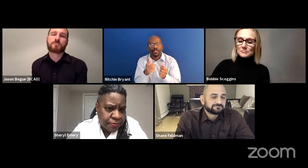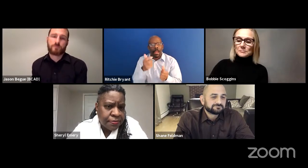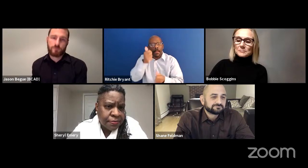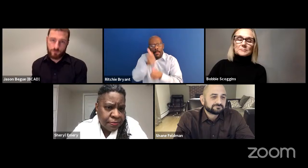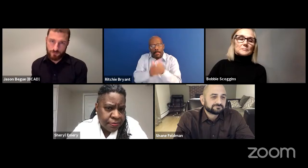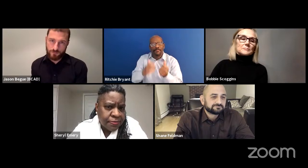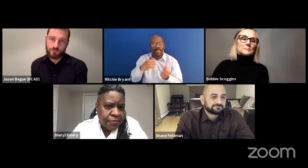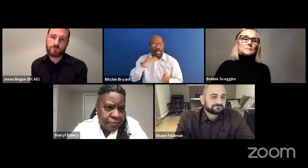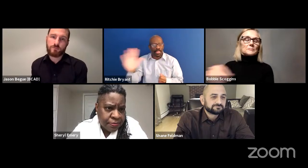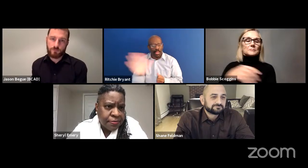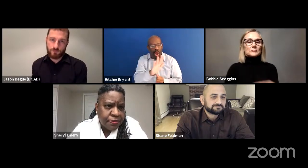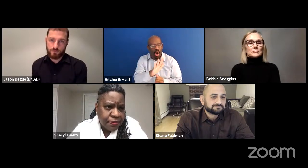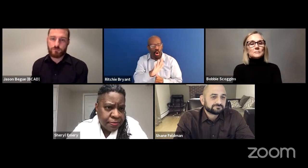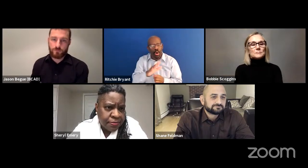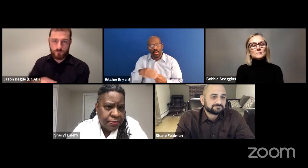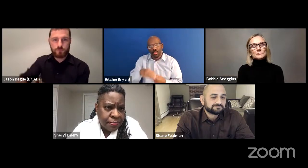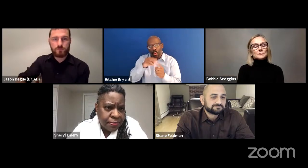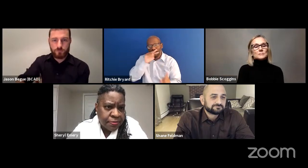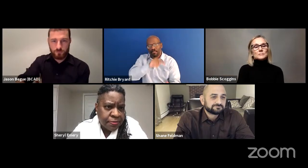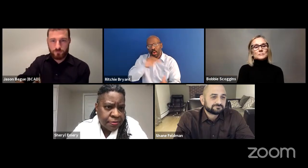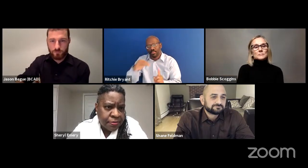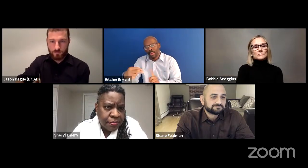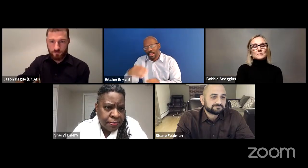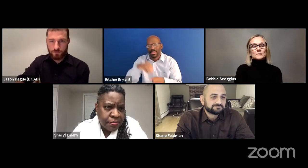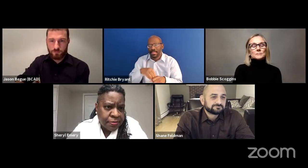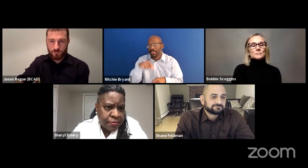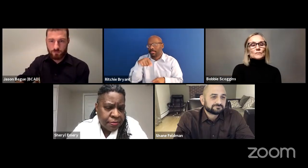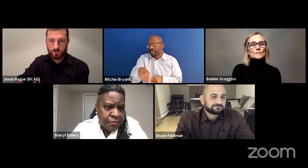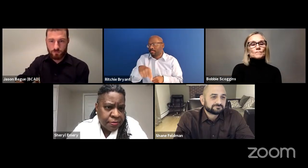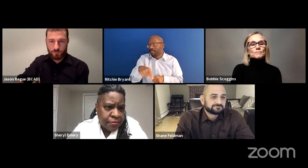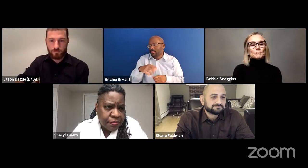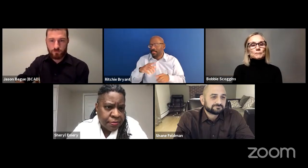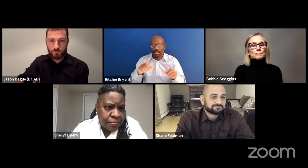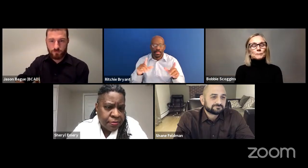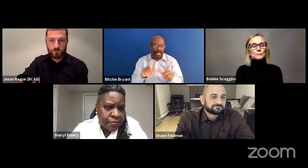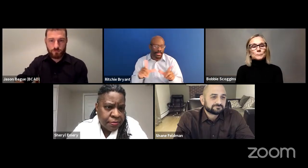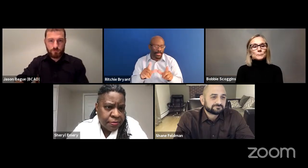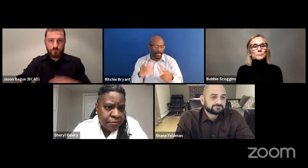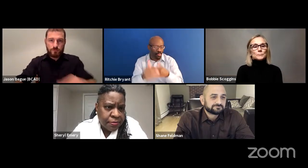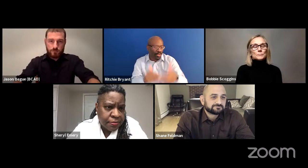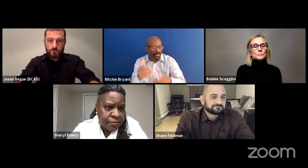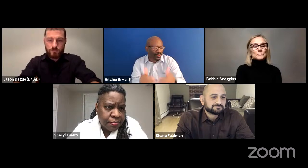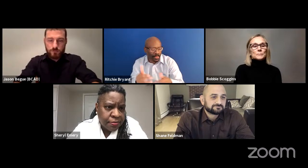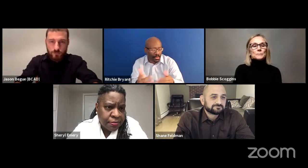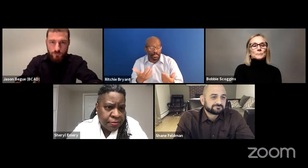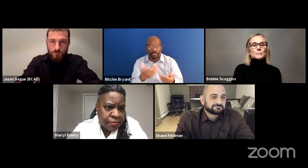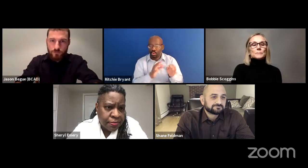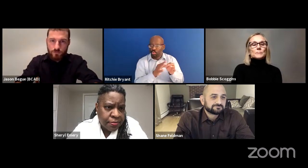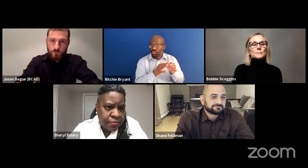together. ODHH, I'm not quite sure. Again, we need to have a variety of perspectives